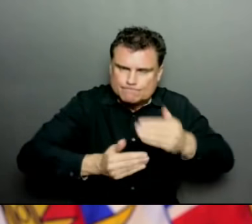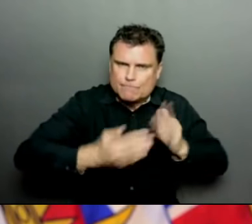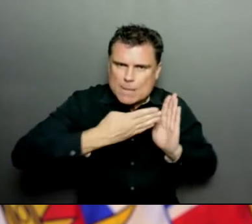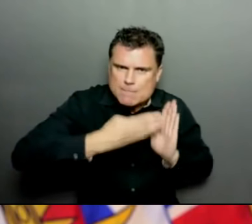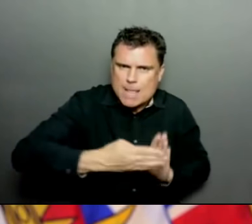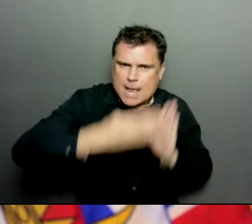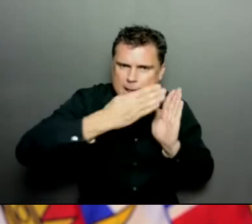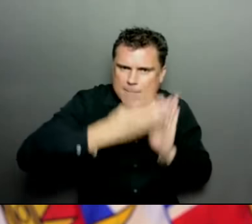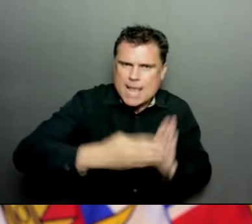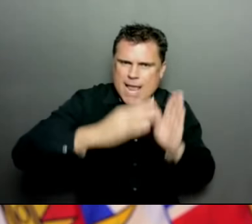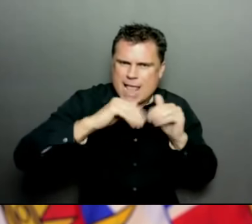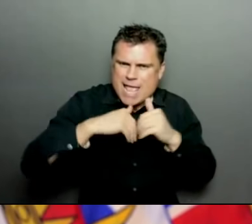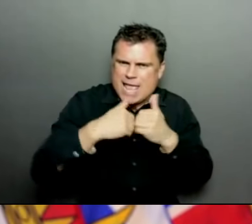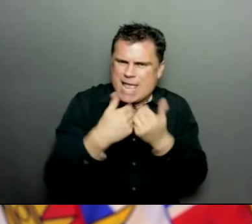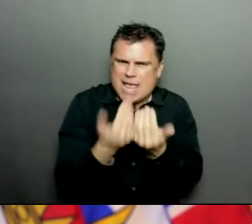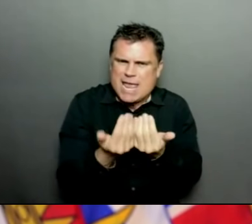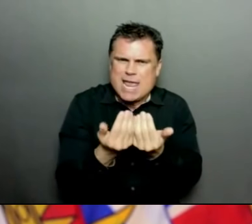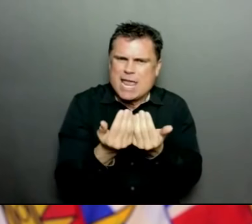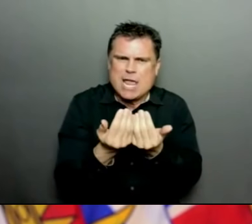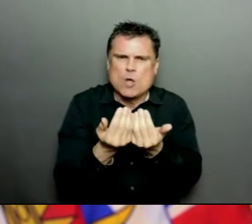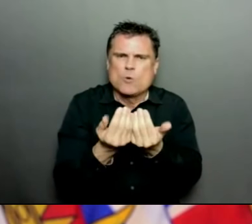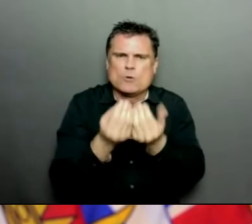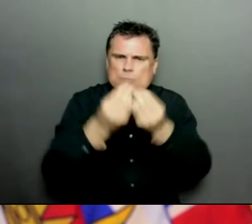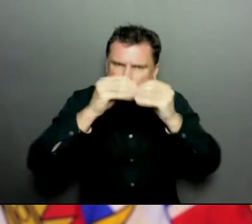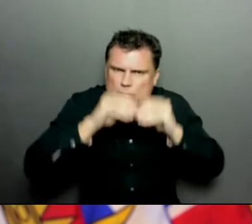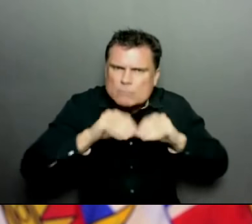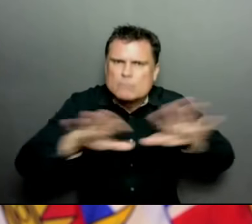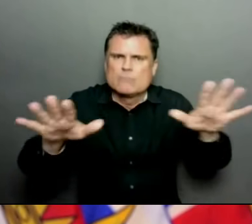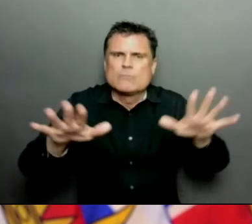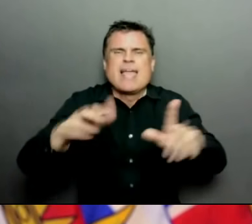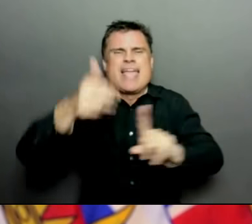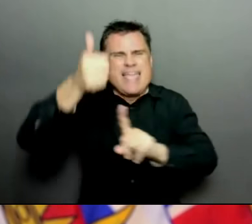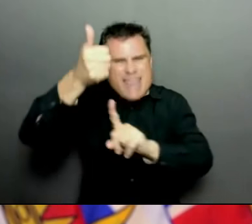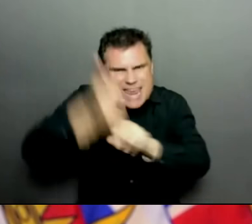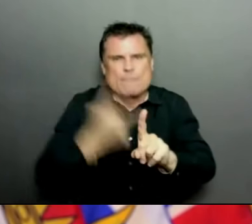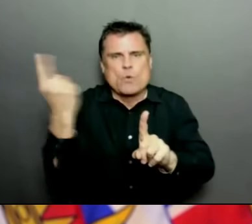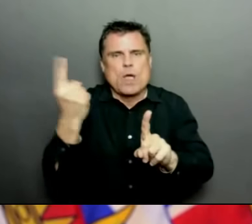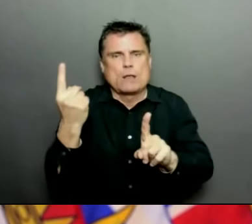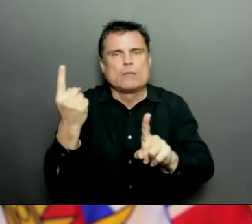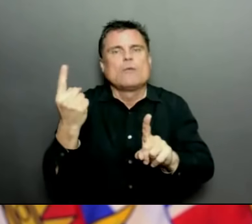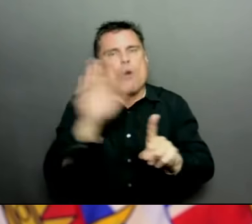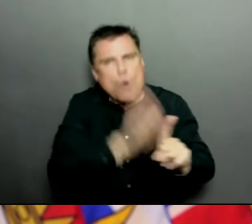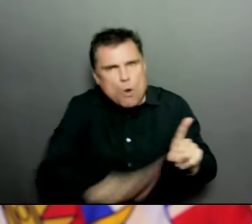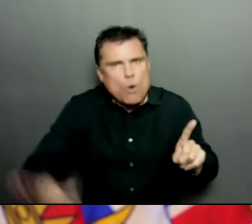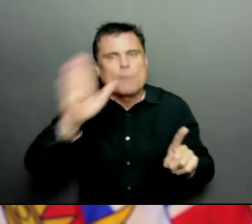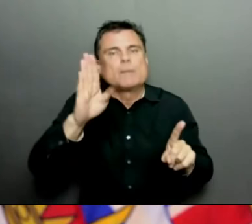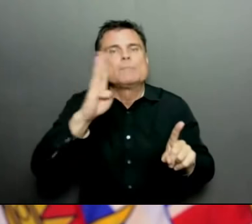every single community across British Columbia. Next question is from Ian Bailey, Global Mail. Doctor Henry,